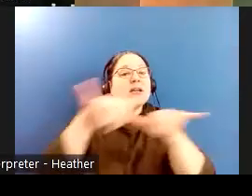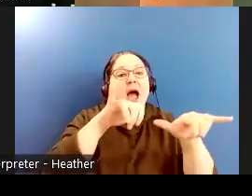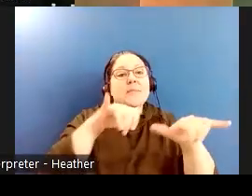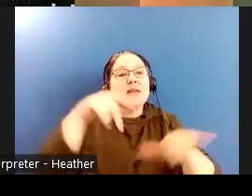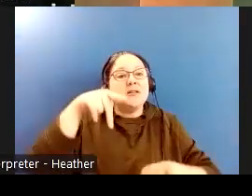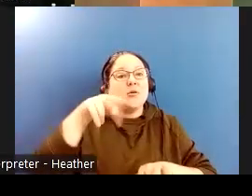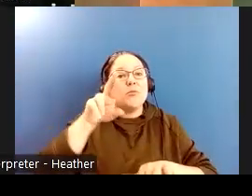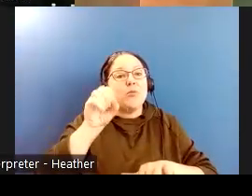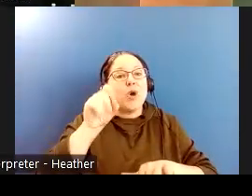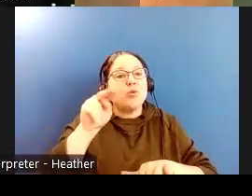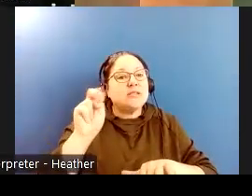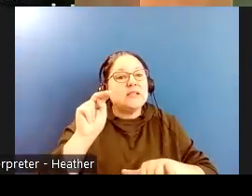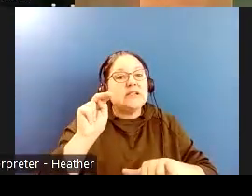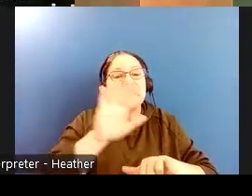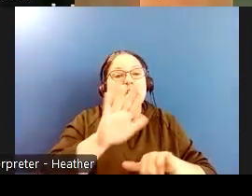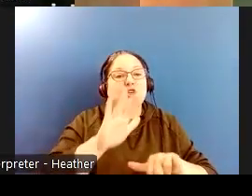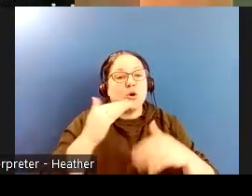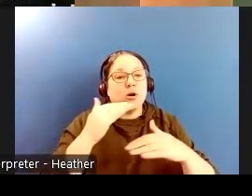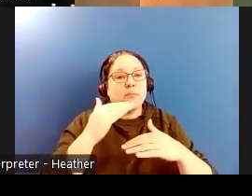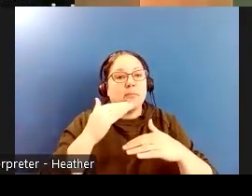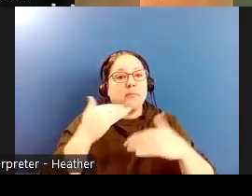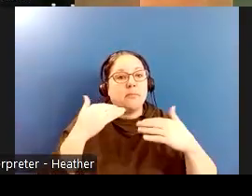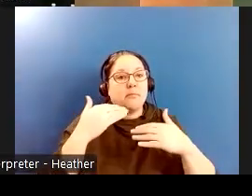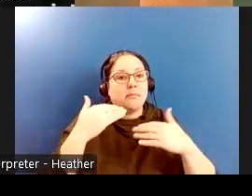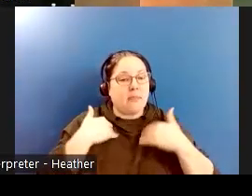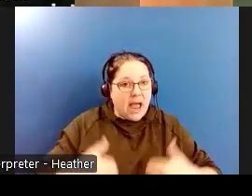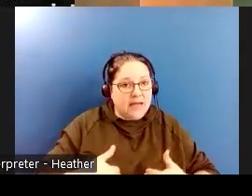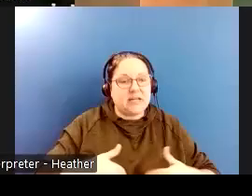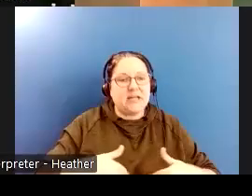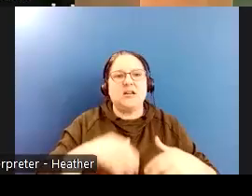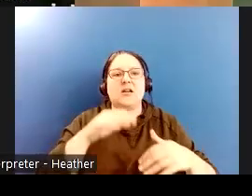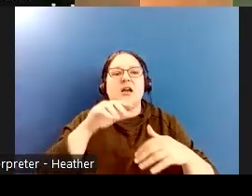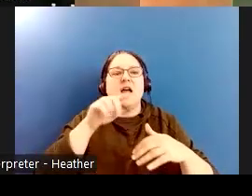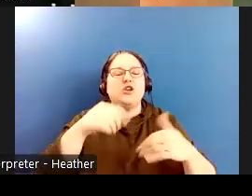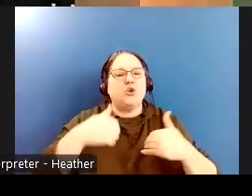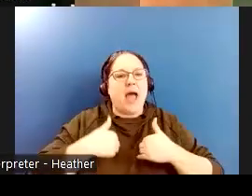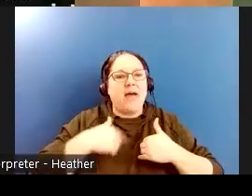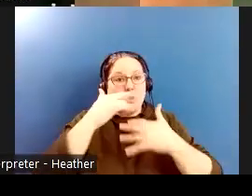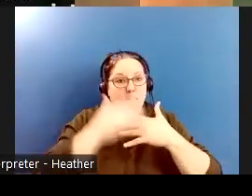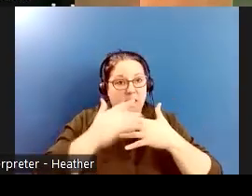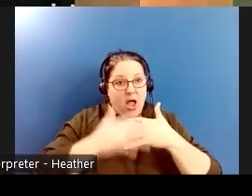so when you spin blood, you take out all the red blood cells, you have this plasma, you know,